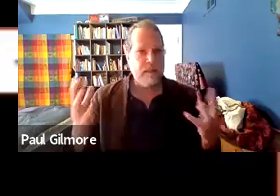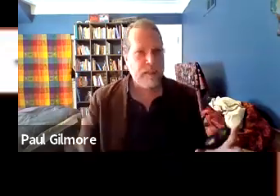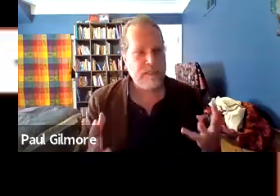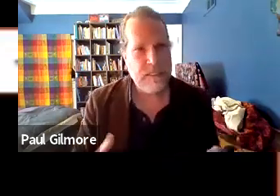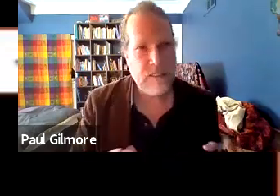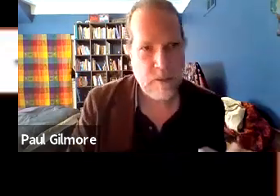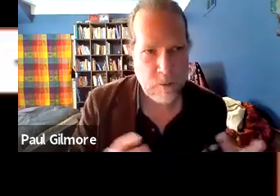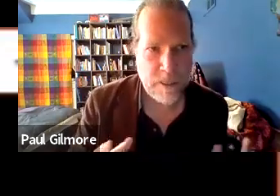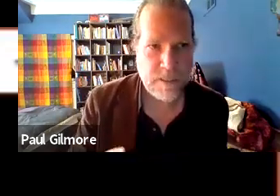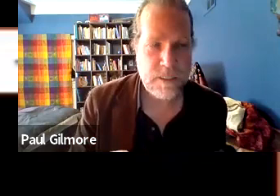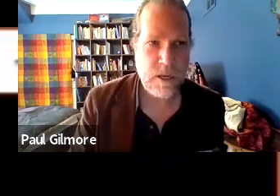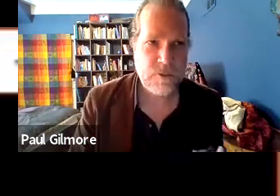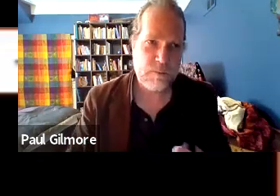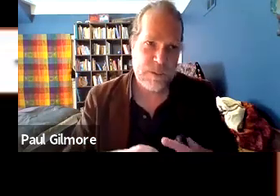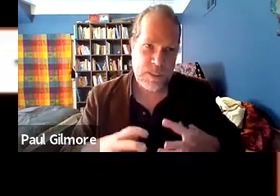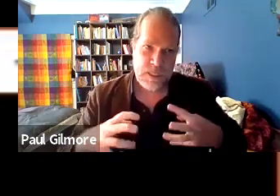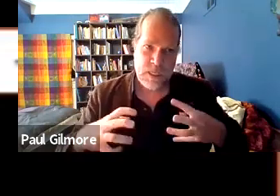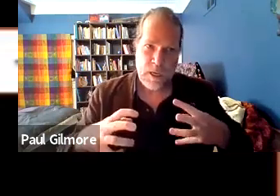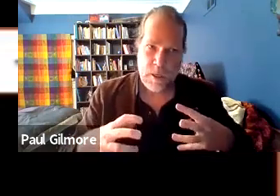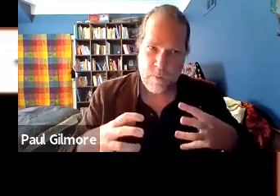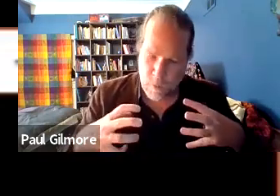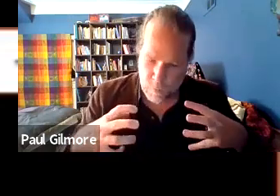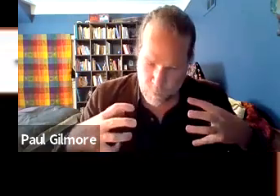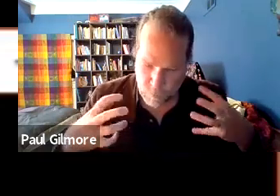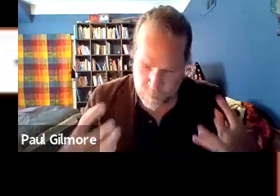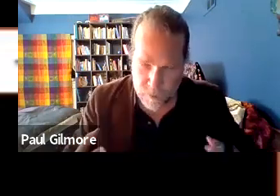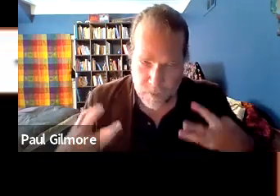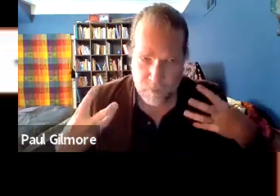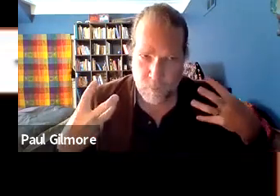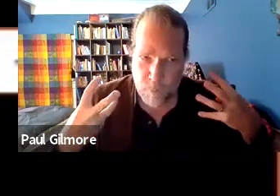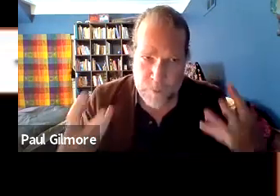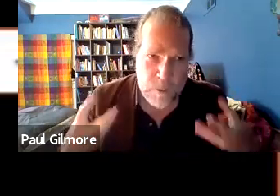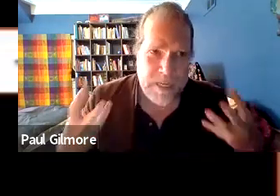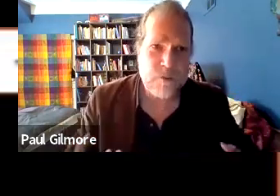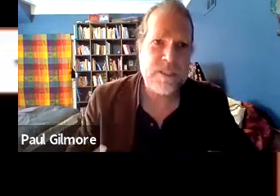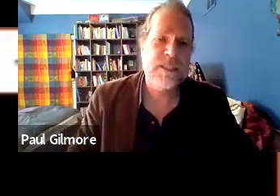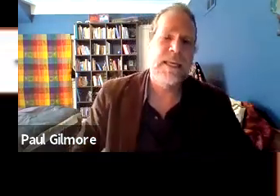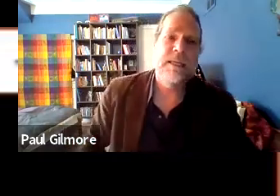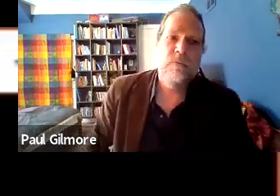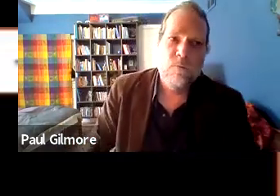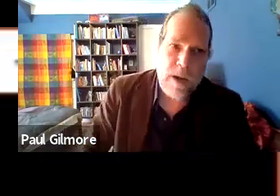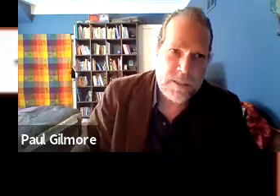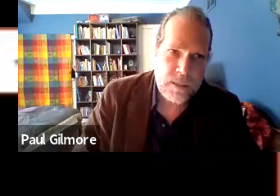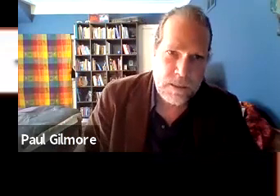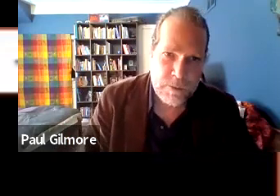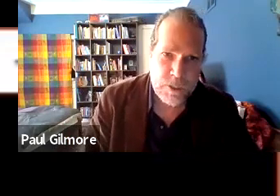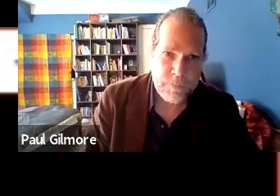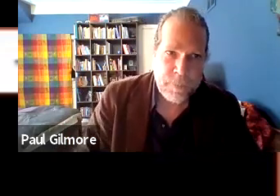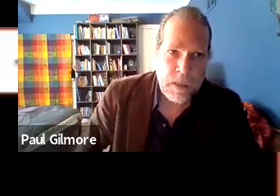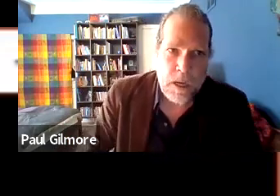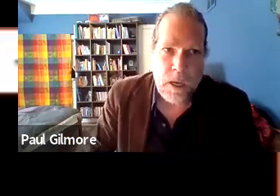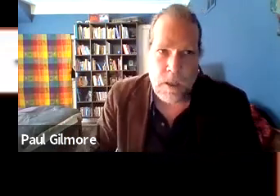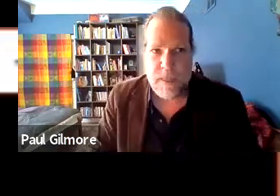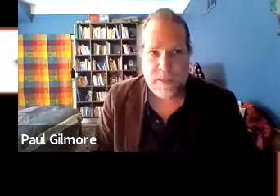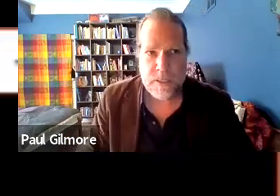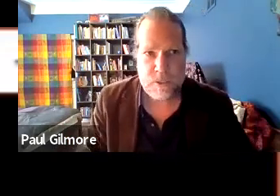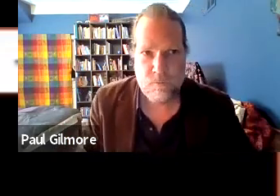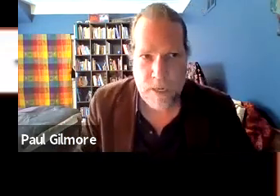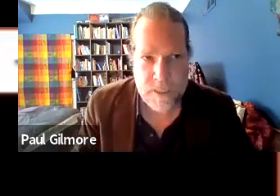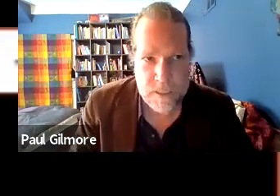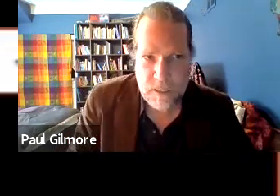In the 19, early 1900s, we see a real renewed interest in race literature. That is racist